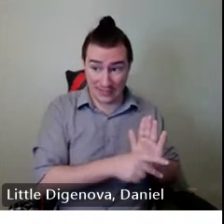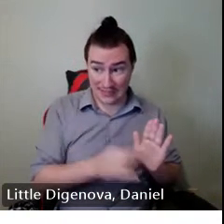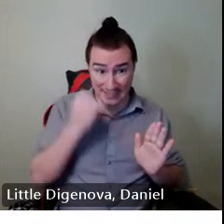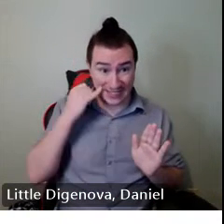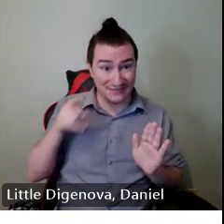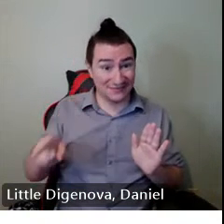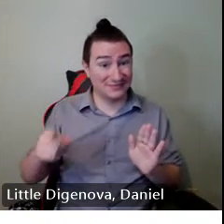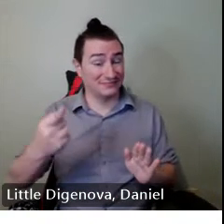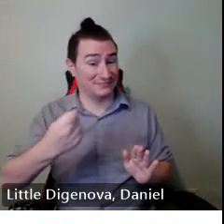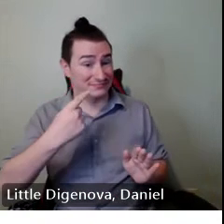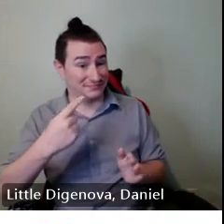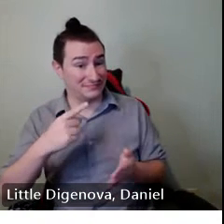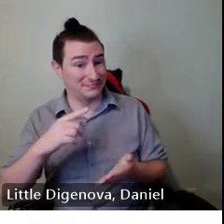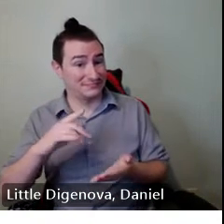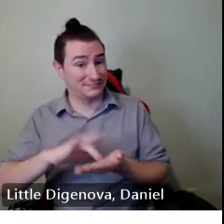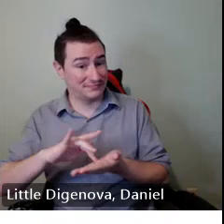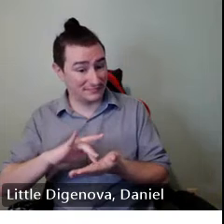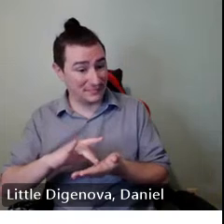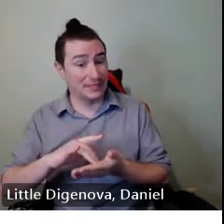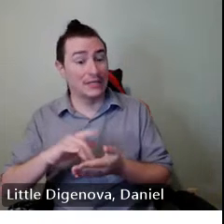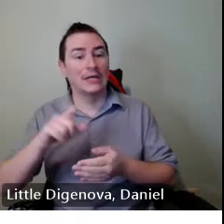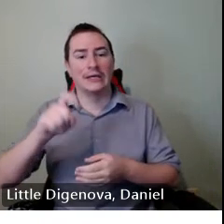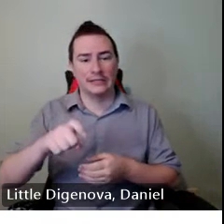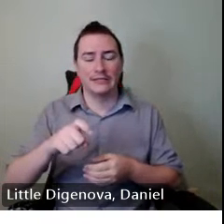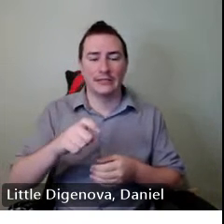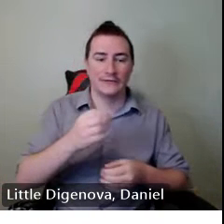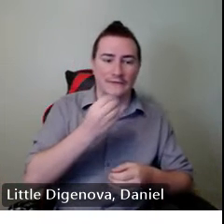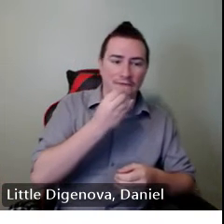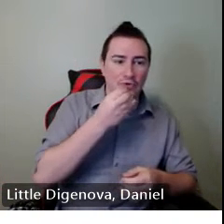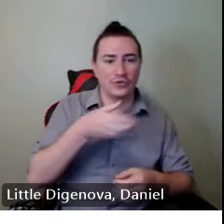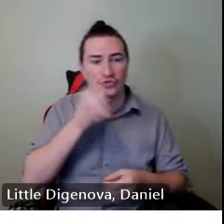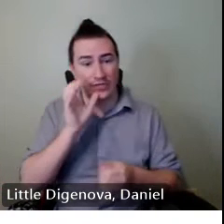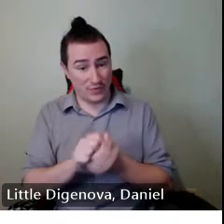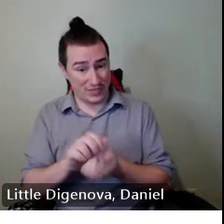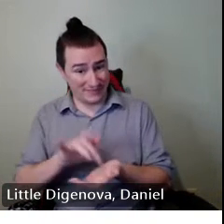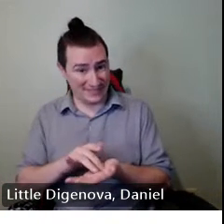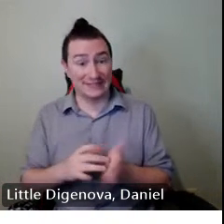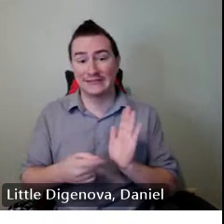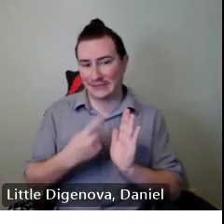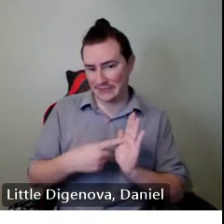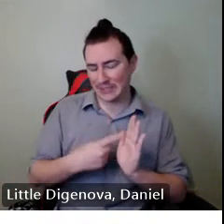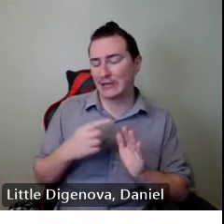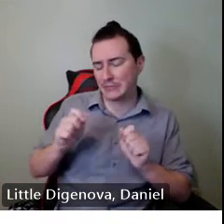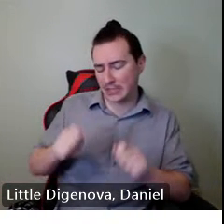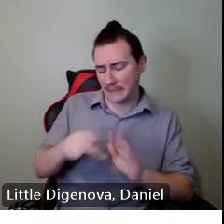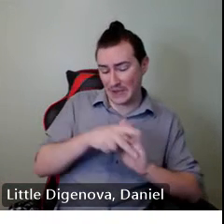food and drink to do that. Sometimes an employer will modify a policy that says you cannot have food and drink at